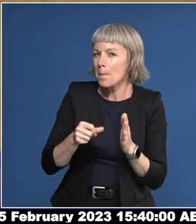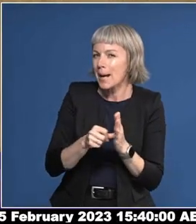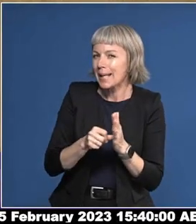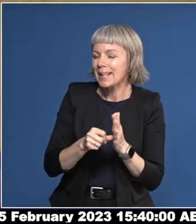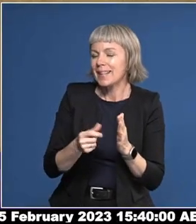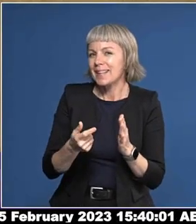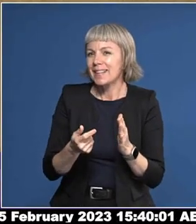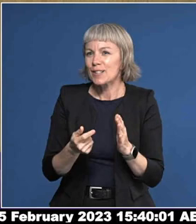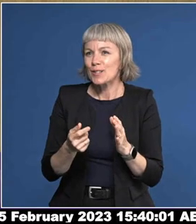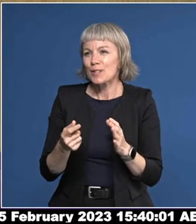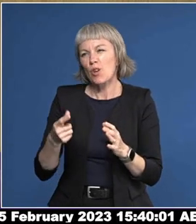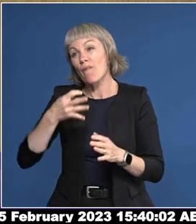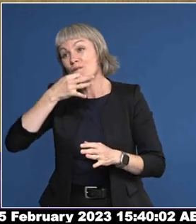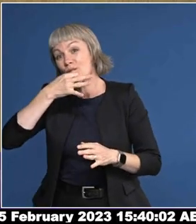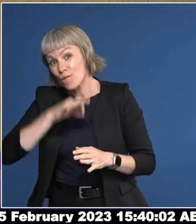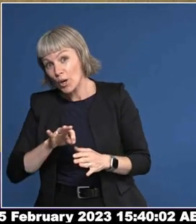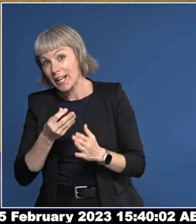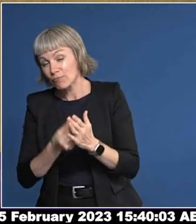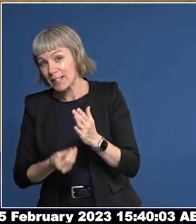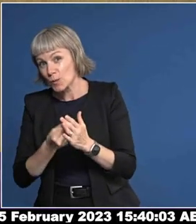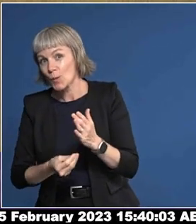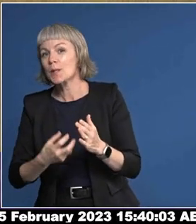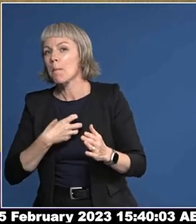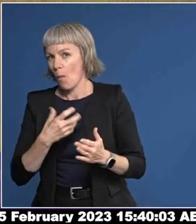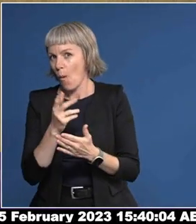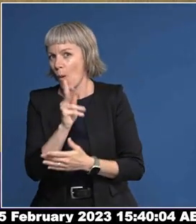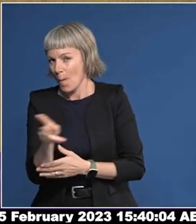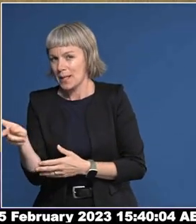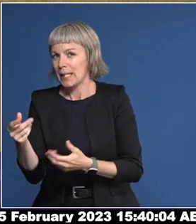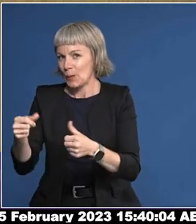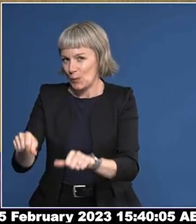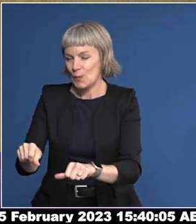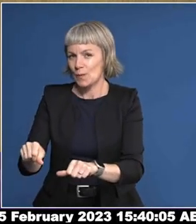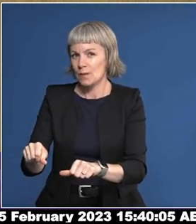I think in the last year or so there has been only one in-house booking for us.